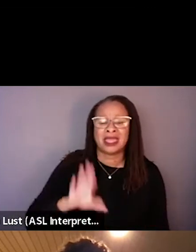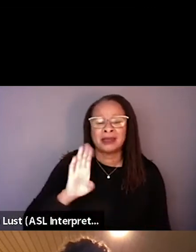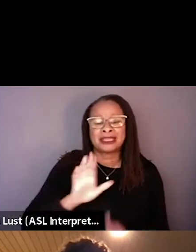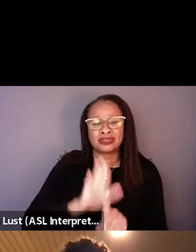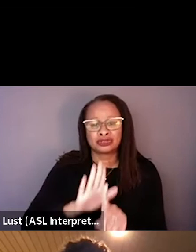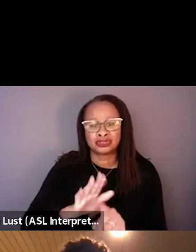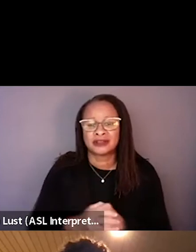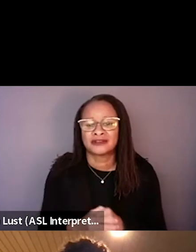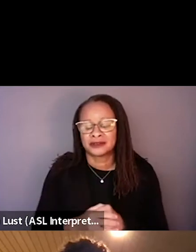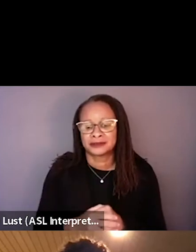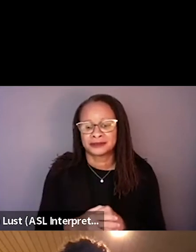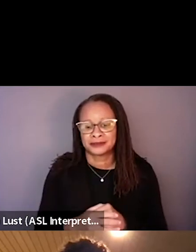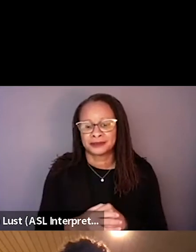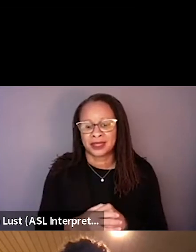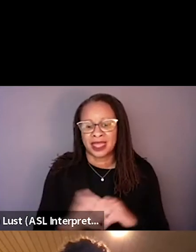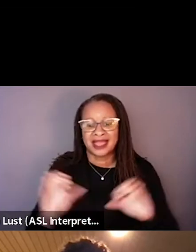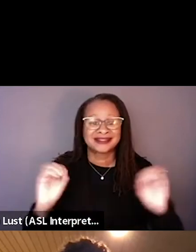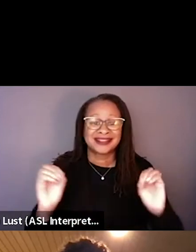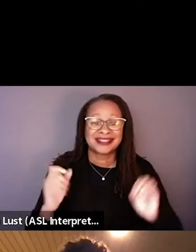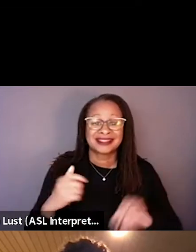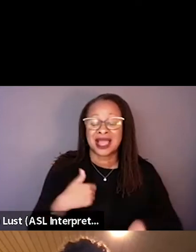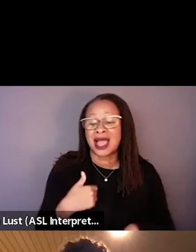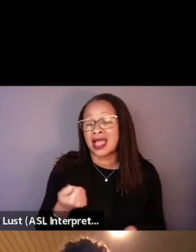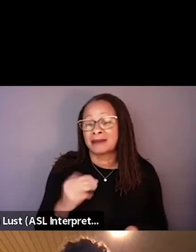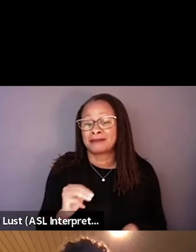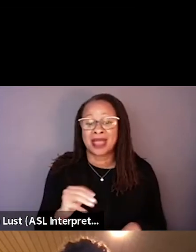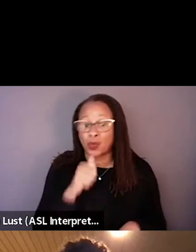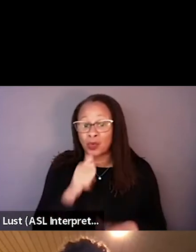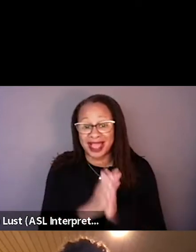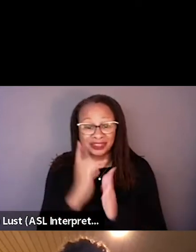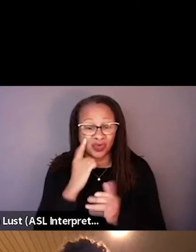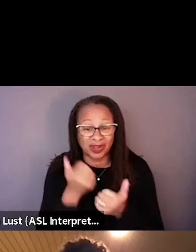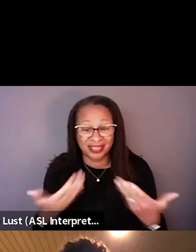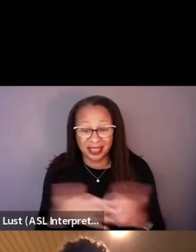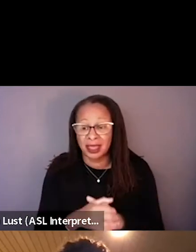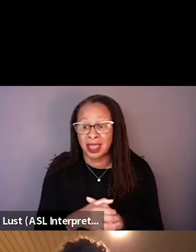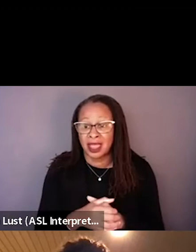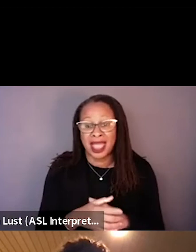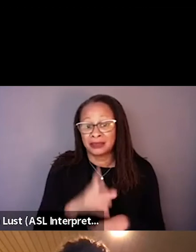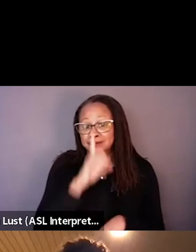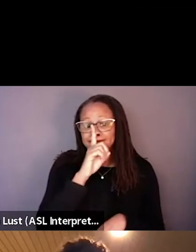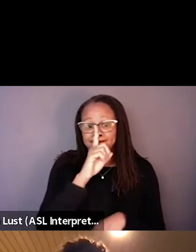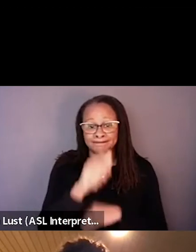don't even, there's nothing I'm, you know, I wouldn't ask them for anything. I would just pretty much disappear in times.